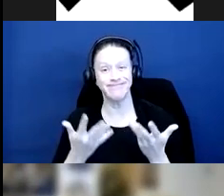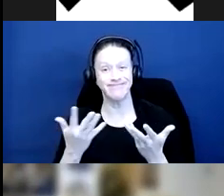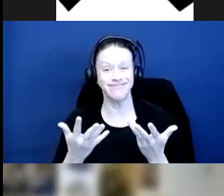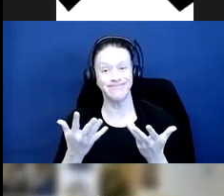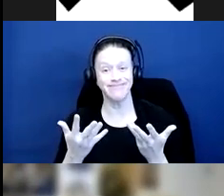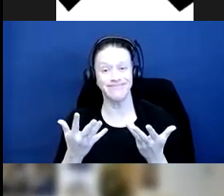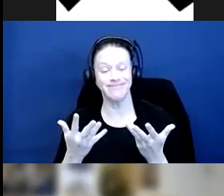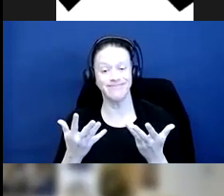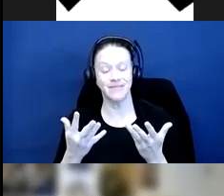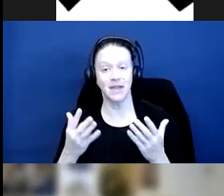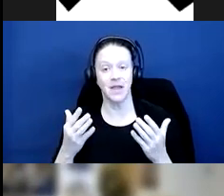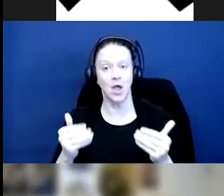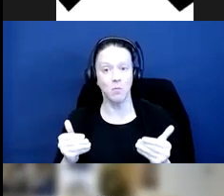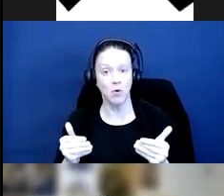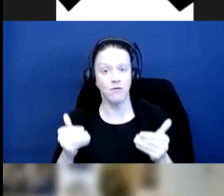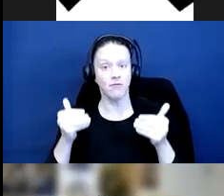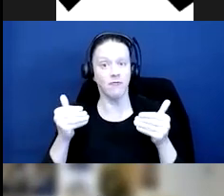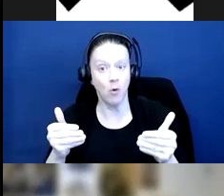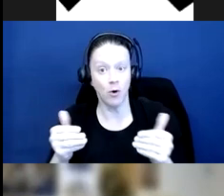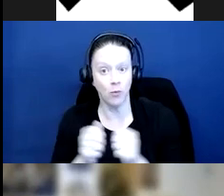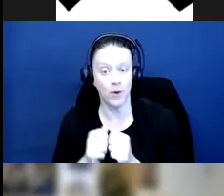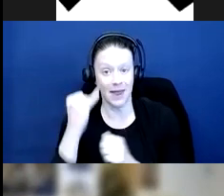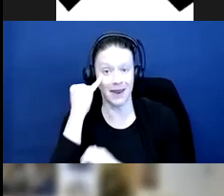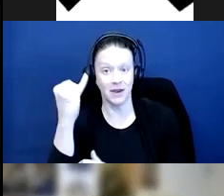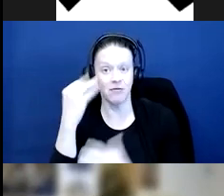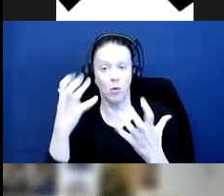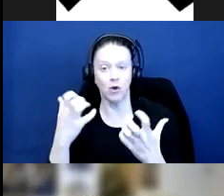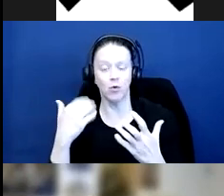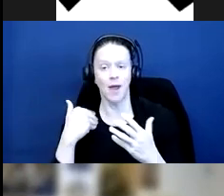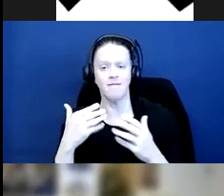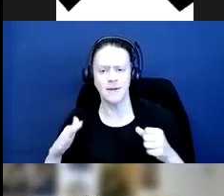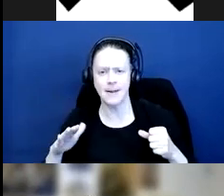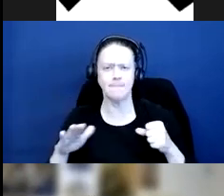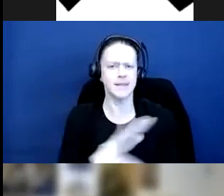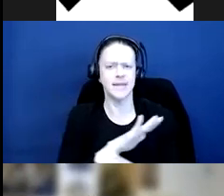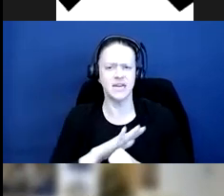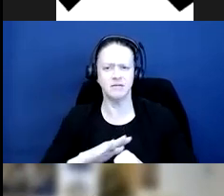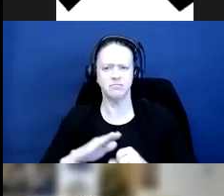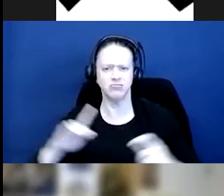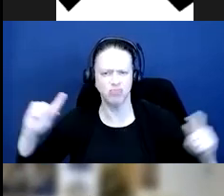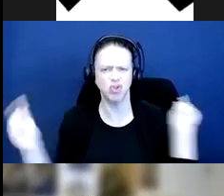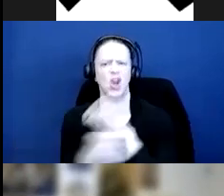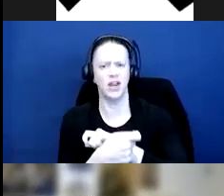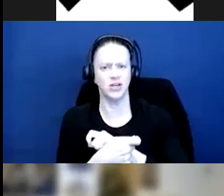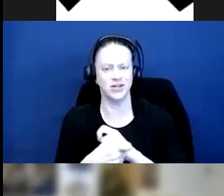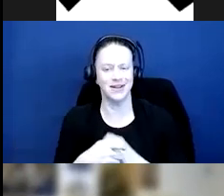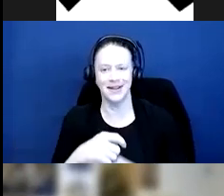moving forward with this idea of wanting to have complete change is not a winning strategy.